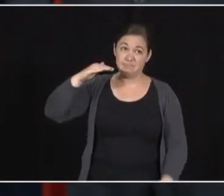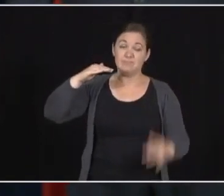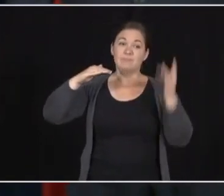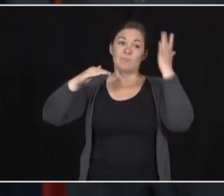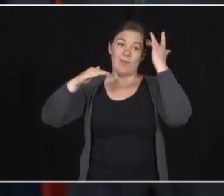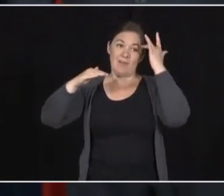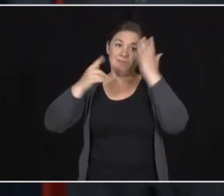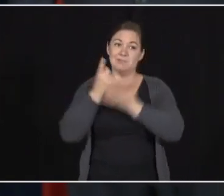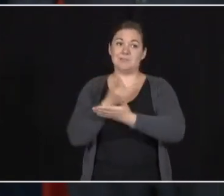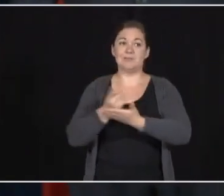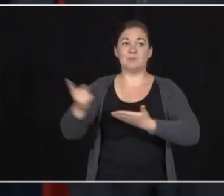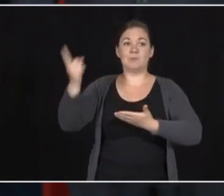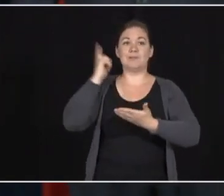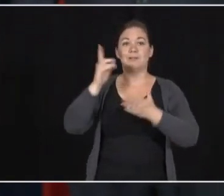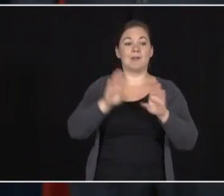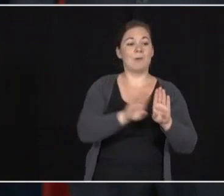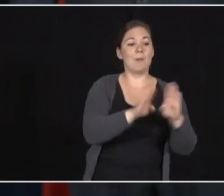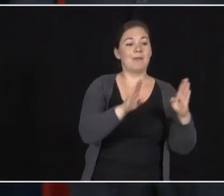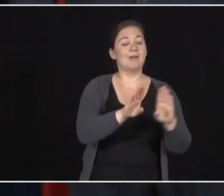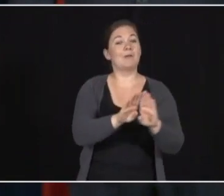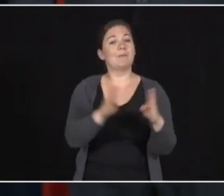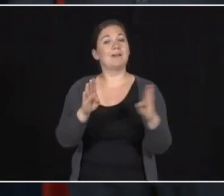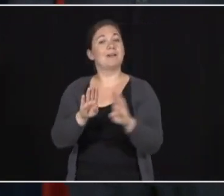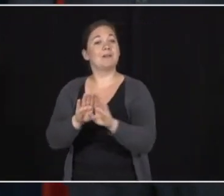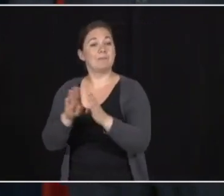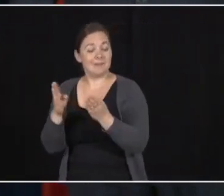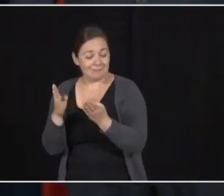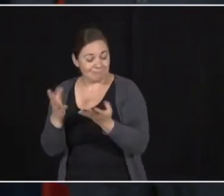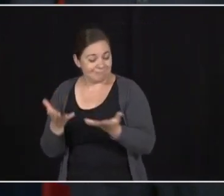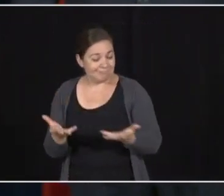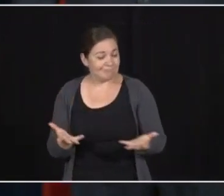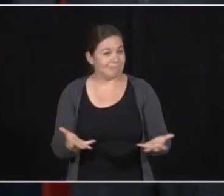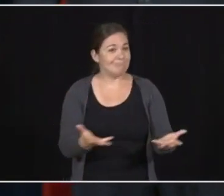But there was also some long-term care data that was still involved in that.